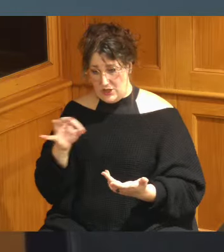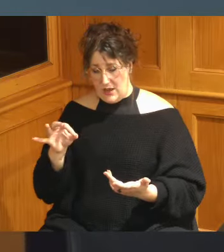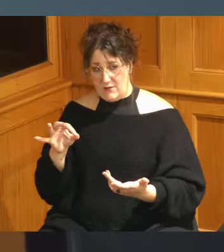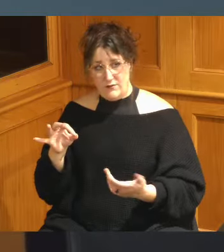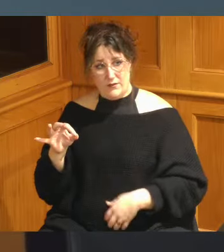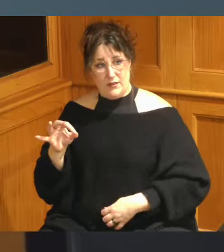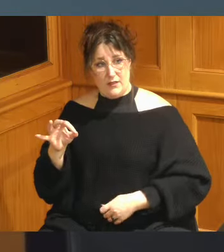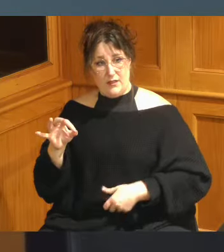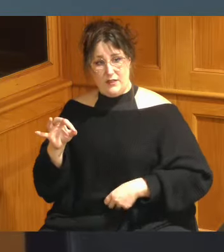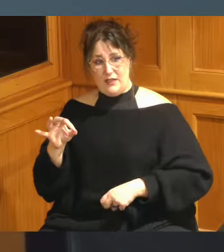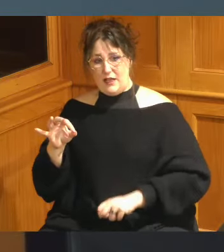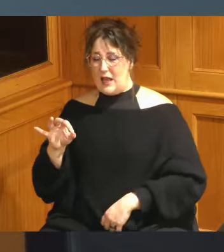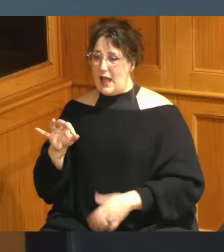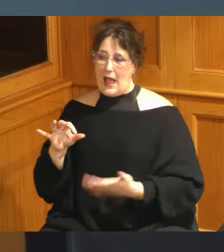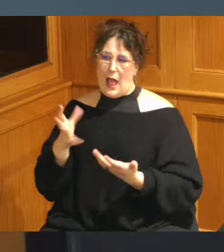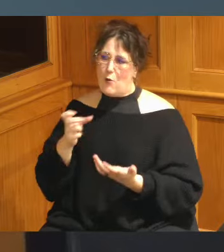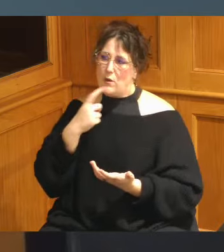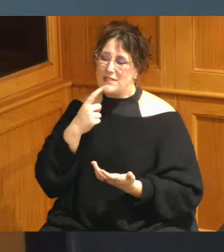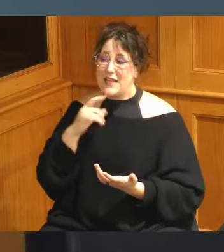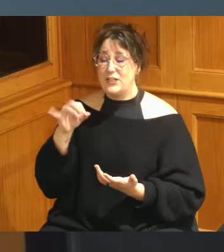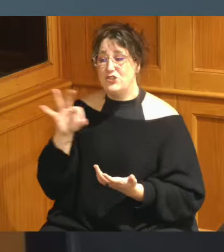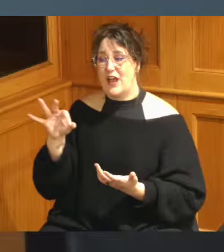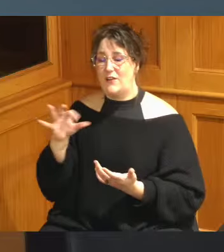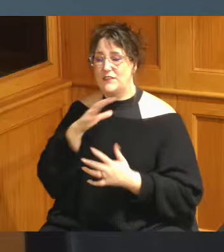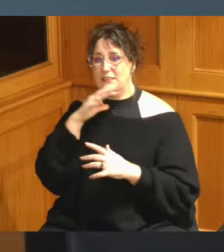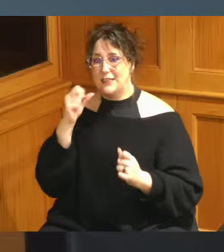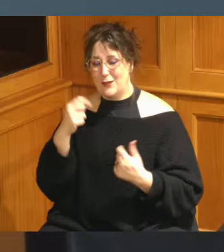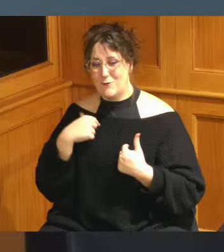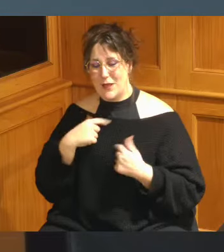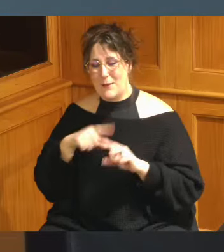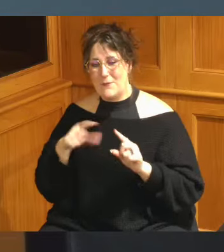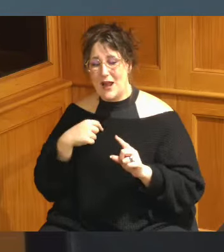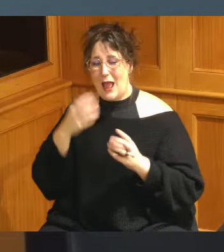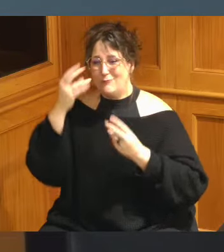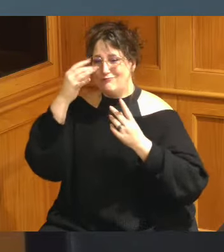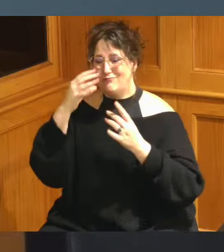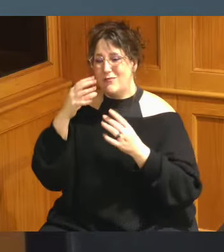won't say he's a little tired of me, but I think outside of the box a little and I research a lot